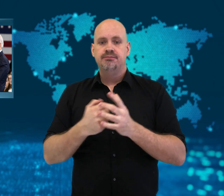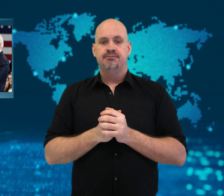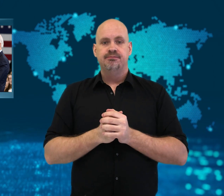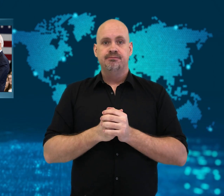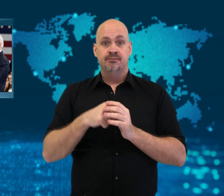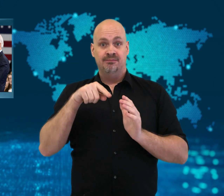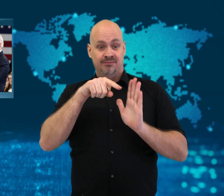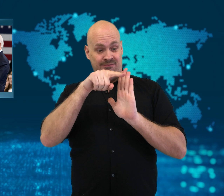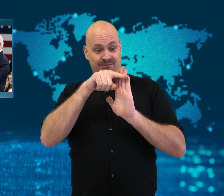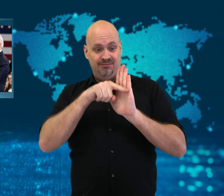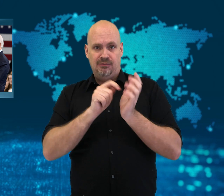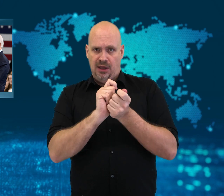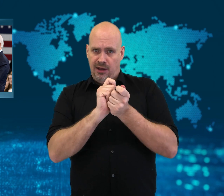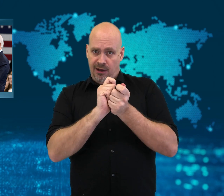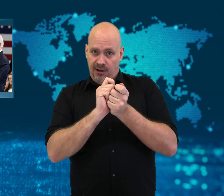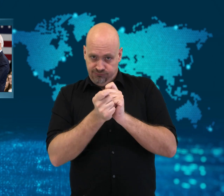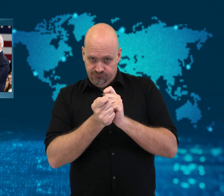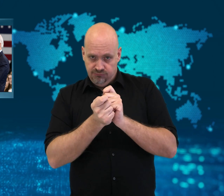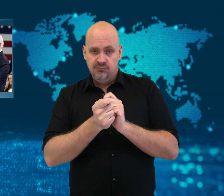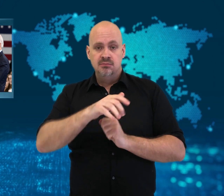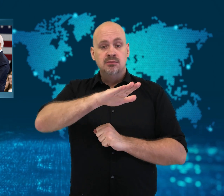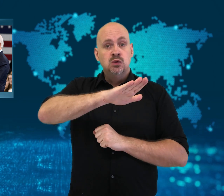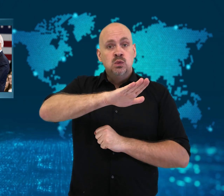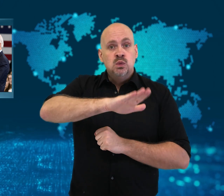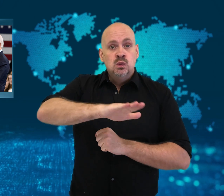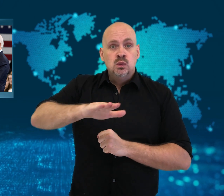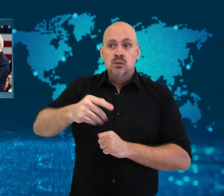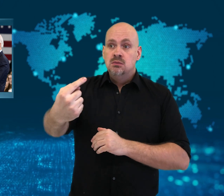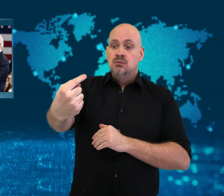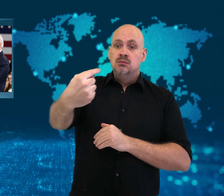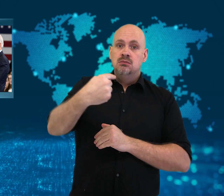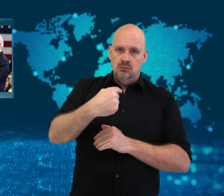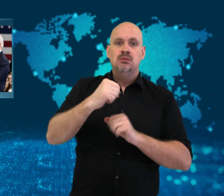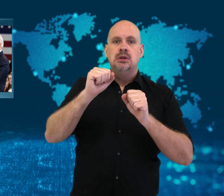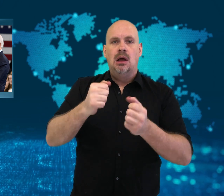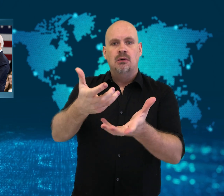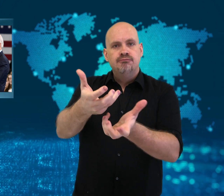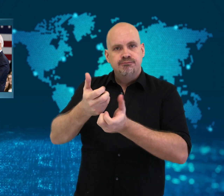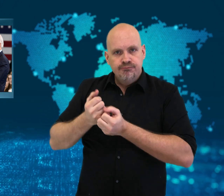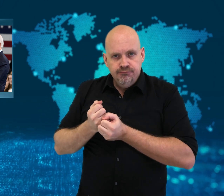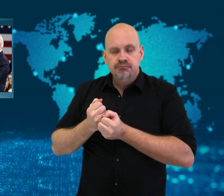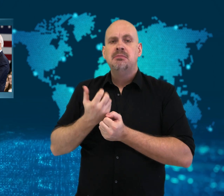including children and families, back to Mexico.